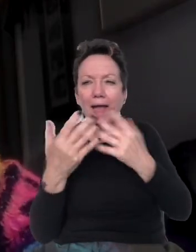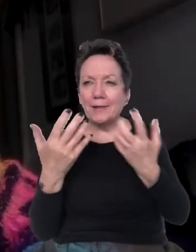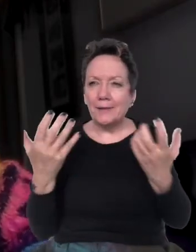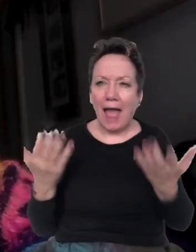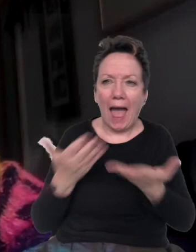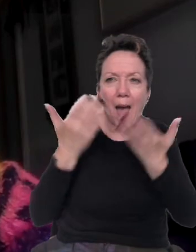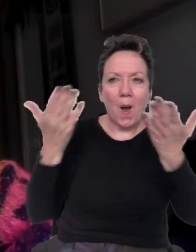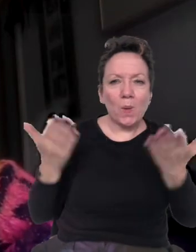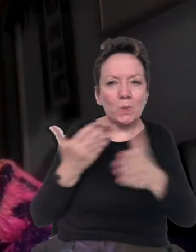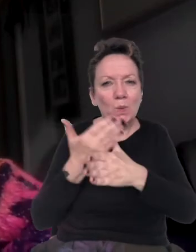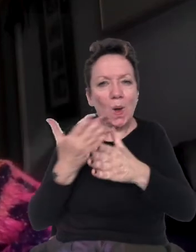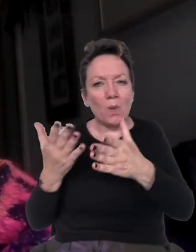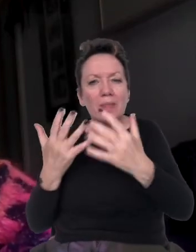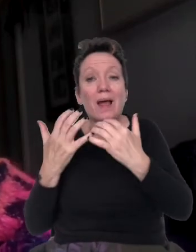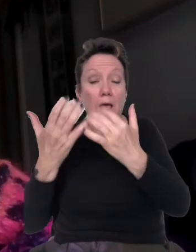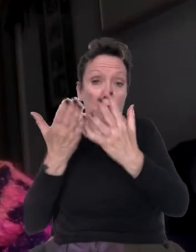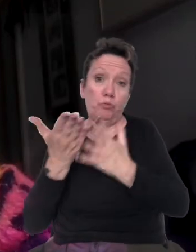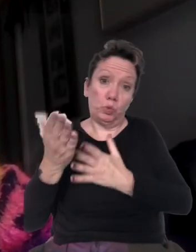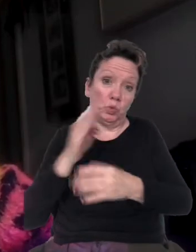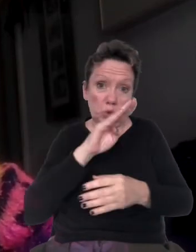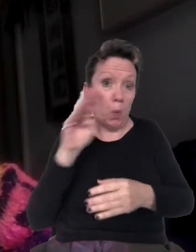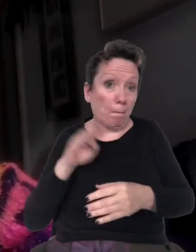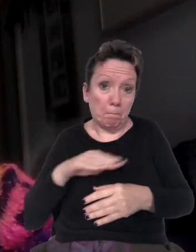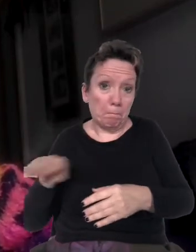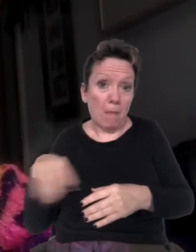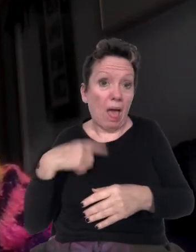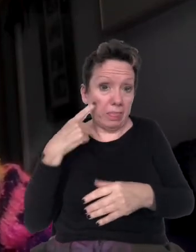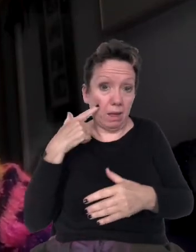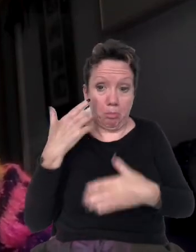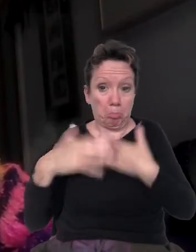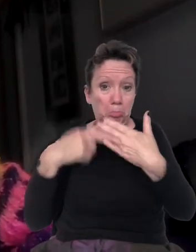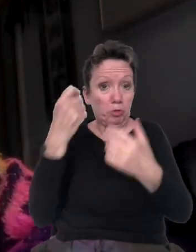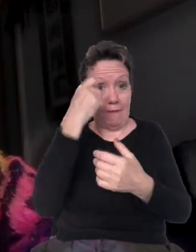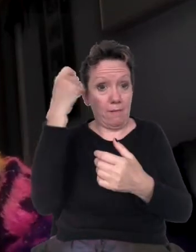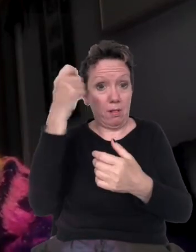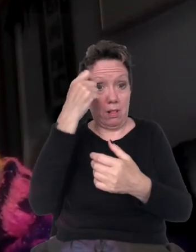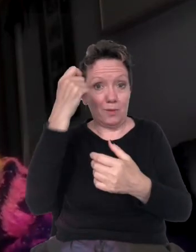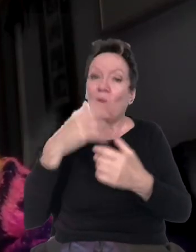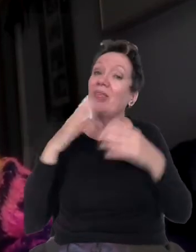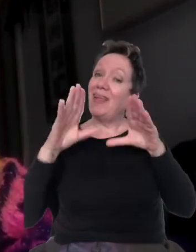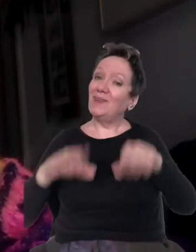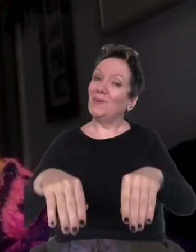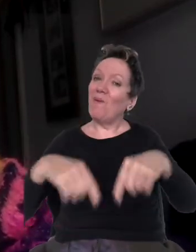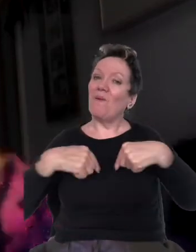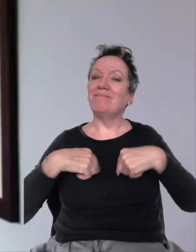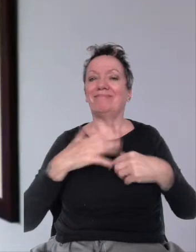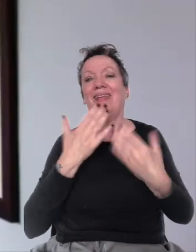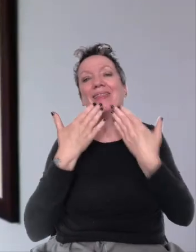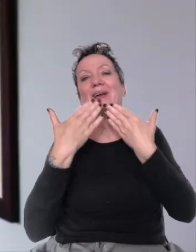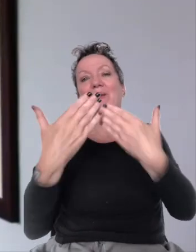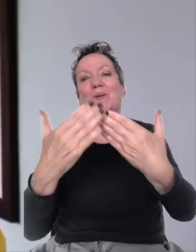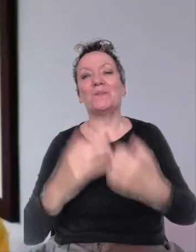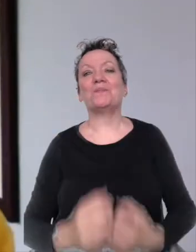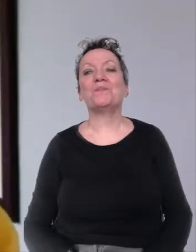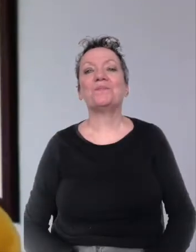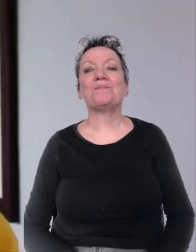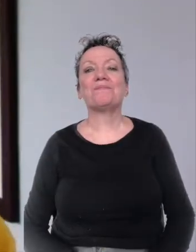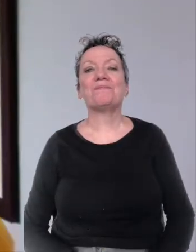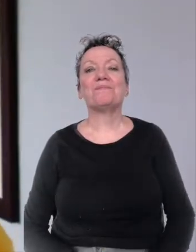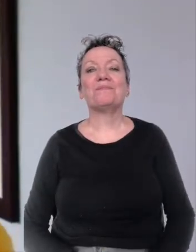of that, but doing that via zoom, which I think went done really well. Um, that's it for me. Thank you. I'm thank you so much, Avery.